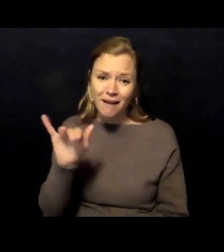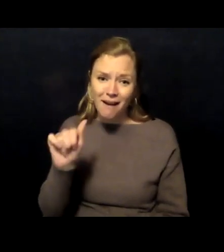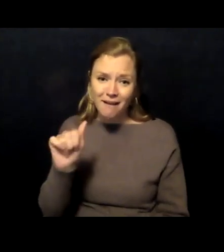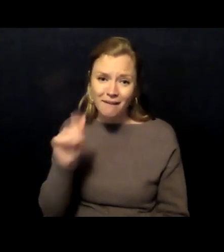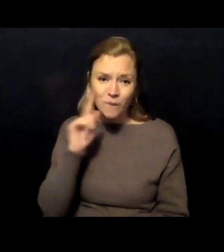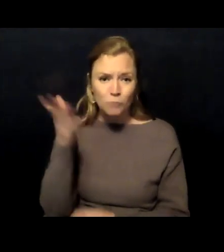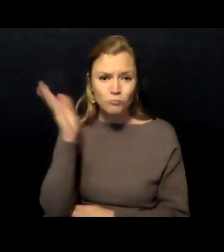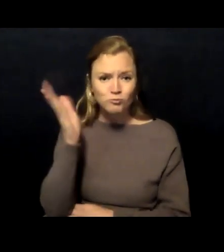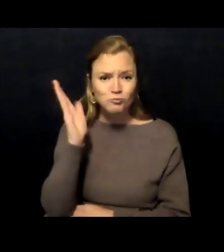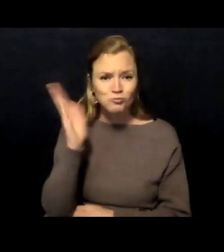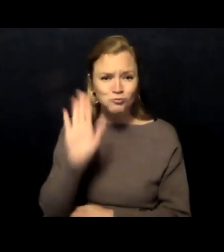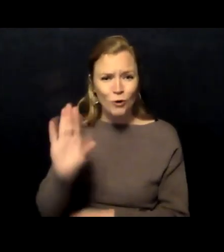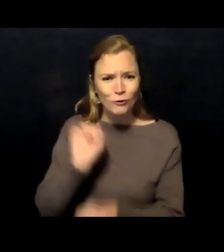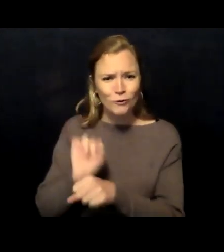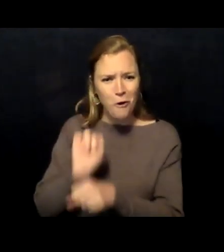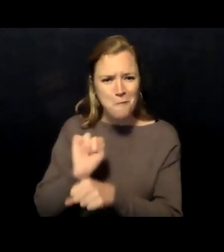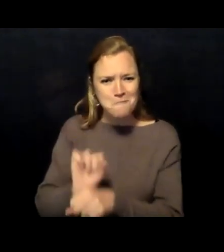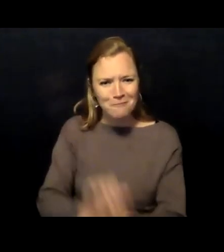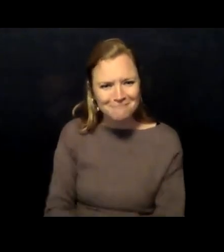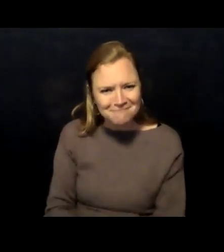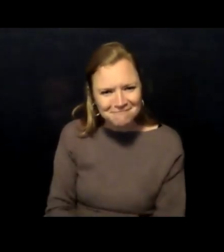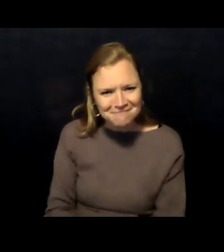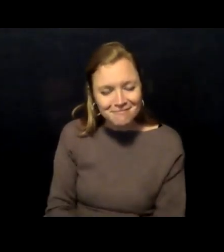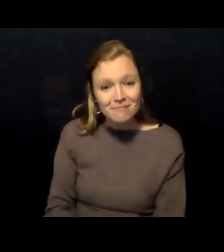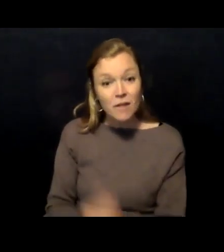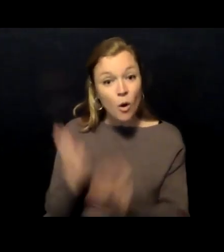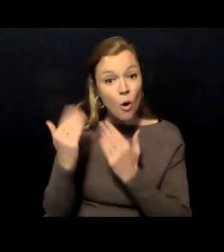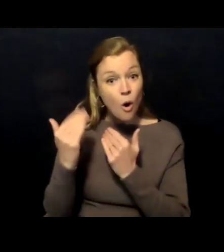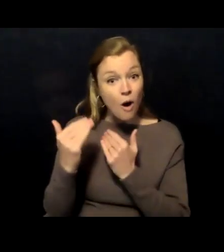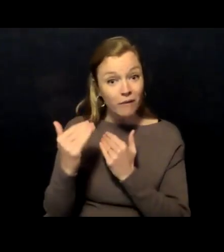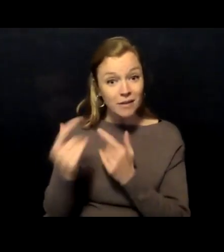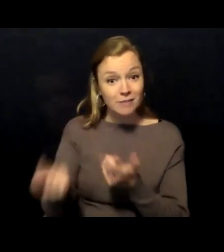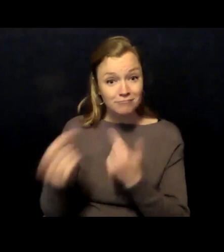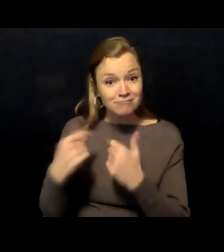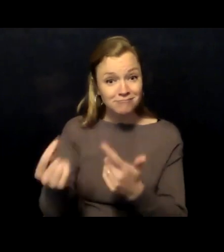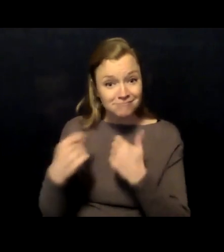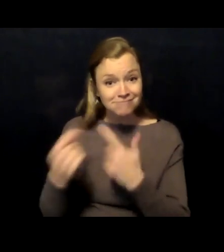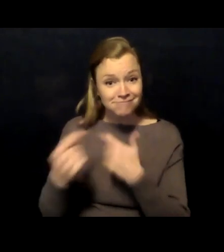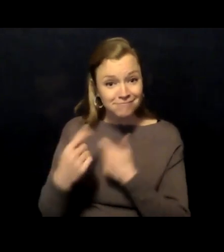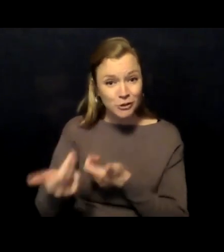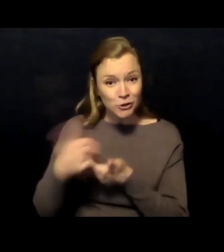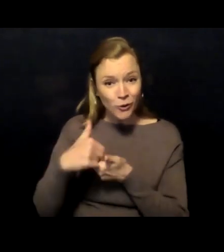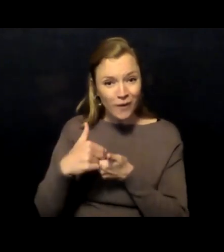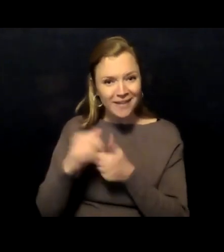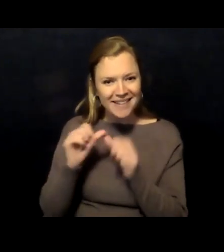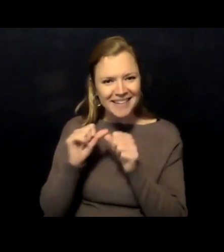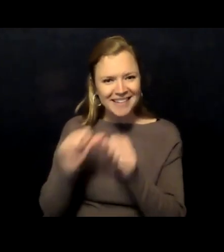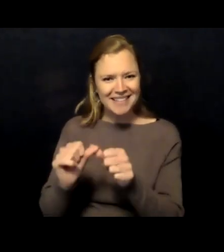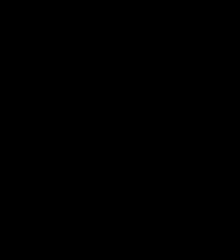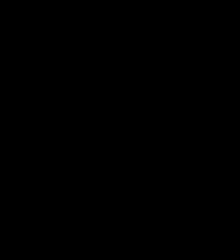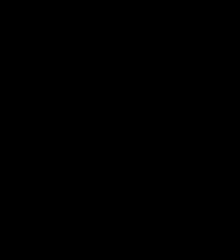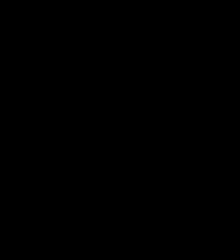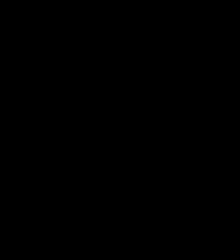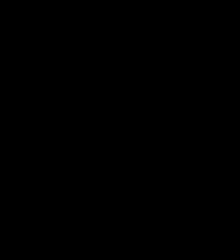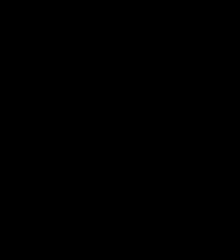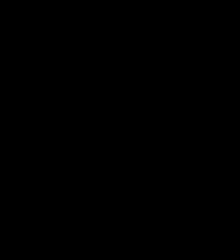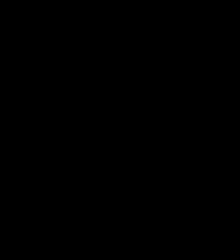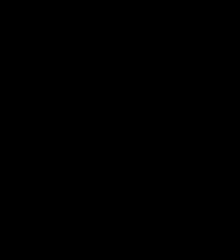We hope you will join us for our upcoming webinars to continue the celebration of earth optimism. Our next webinar will